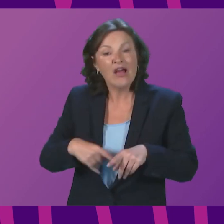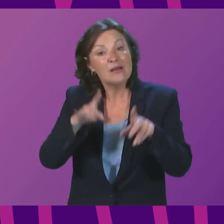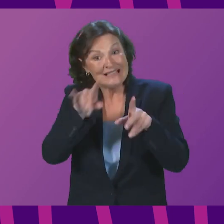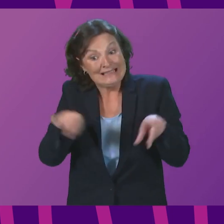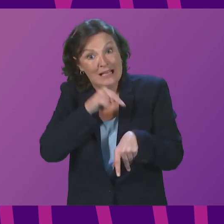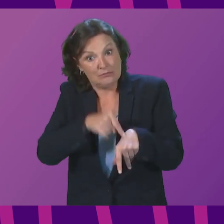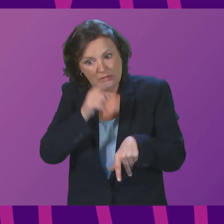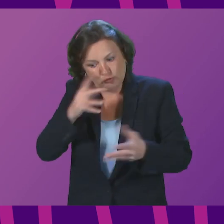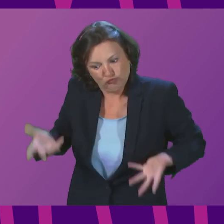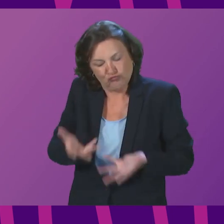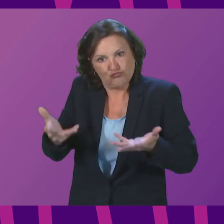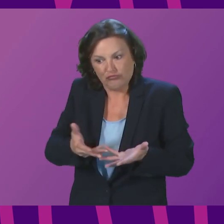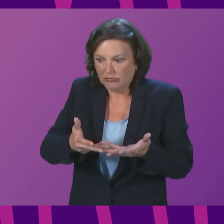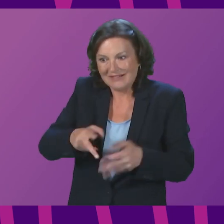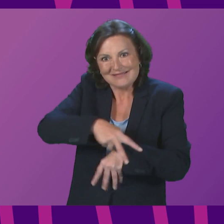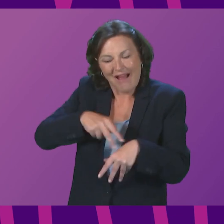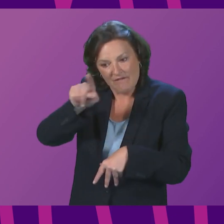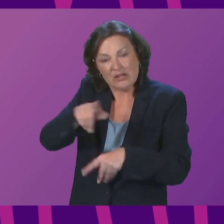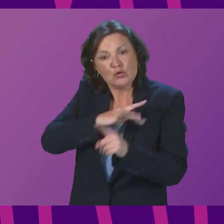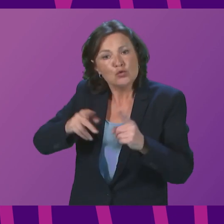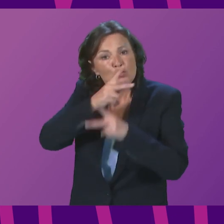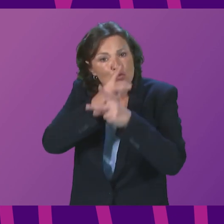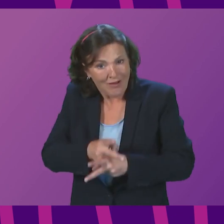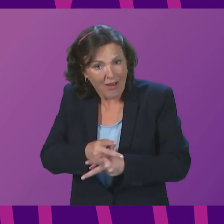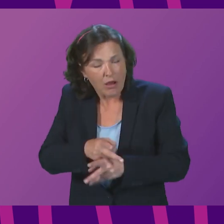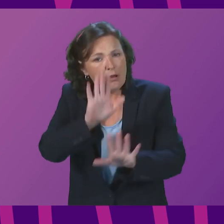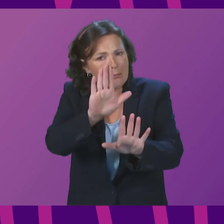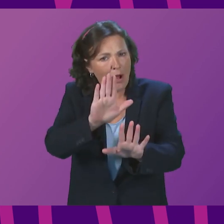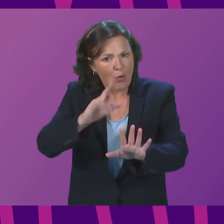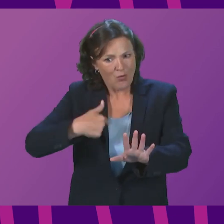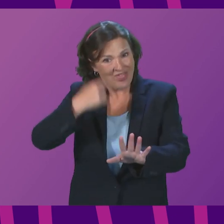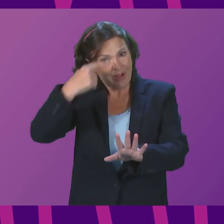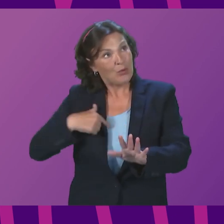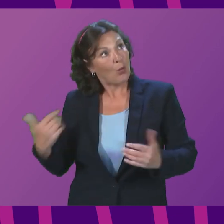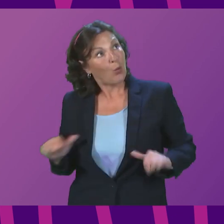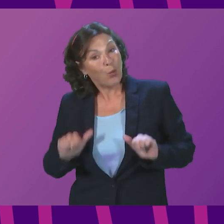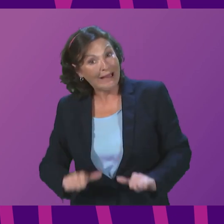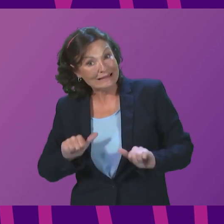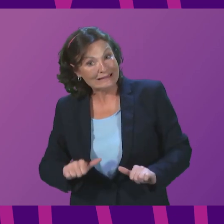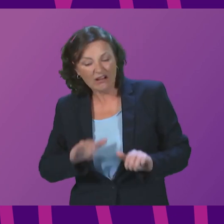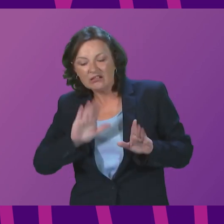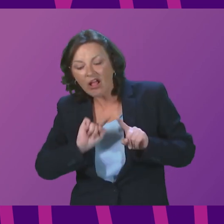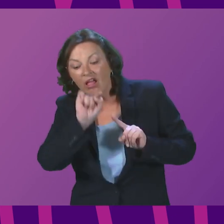However, we are not waiting to establish a national care service in order to make those improvements now.